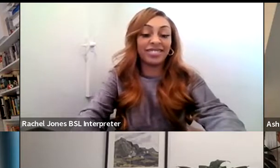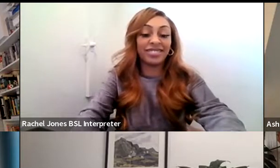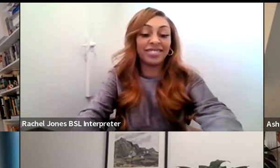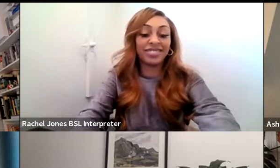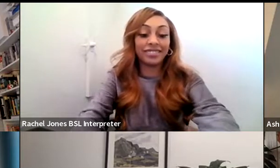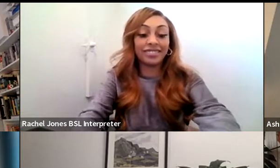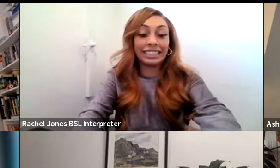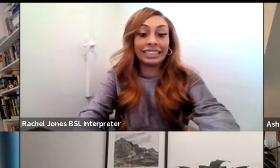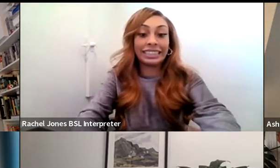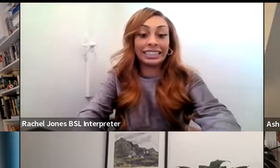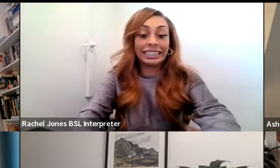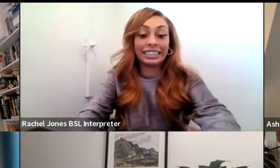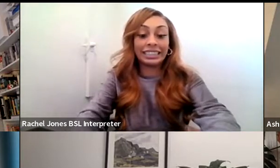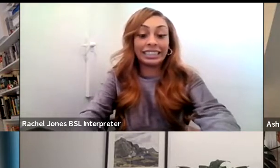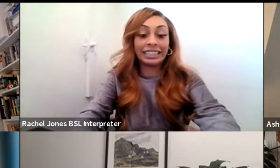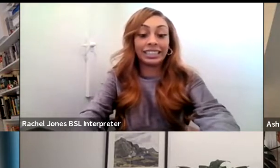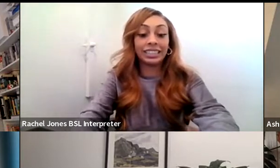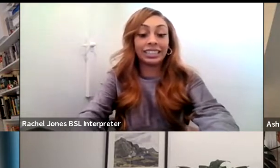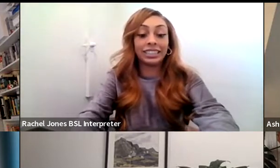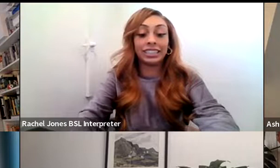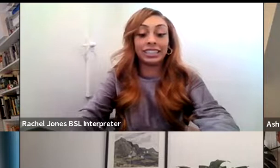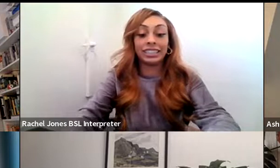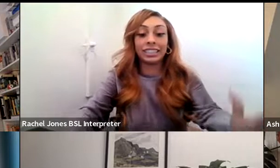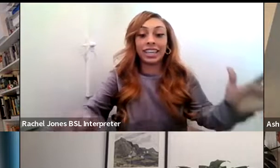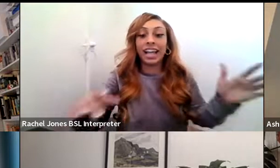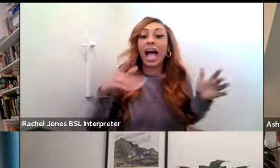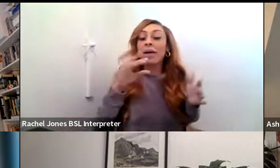of your overall application, might be more effective. Yeah.